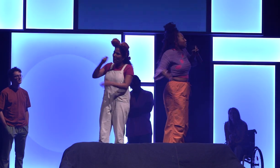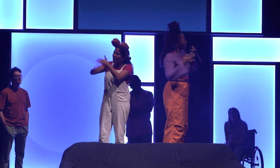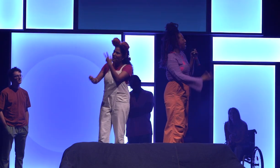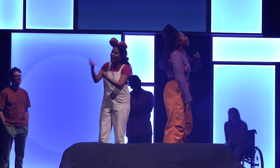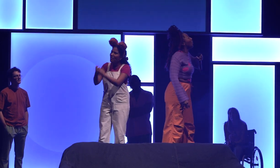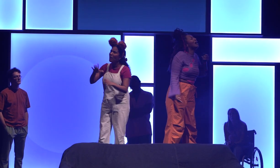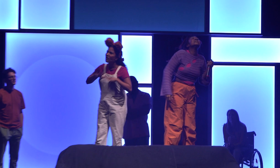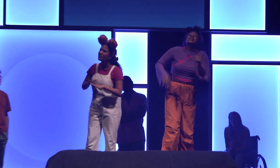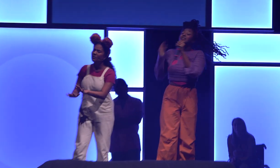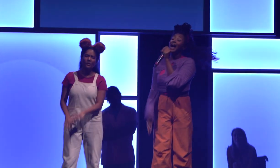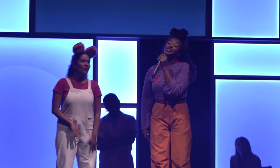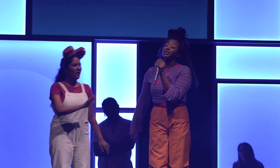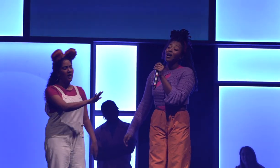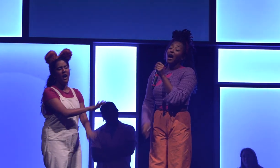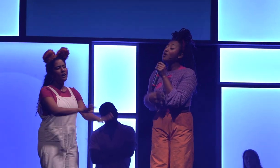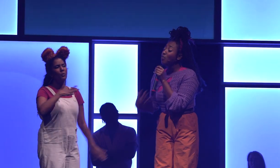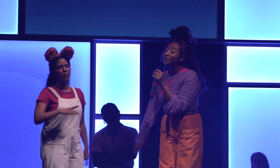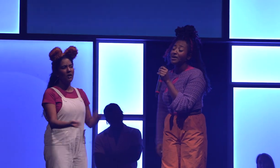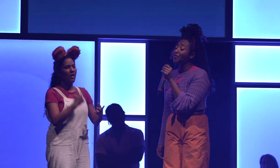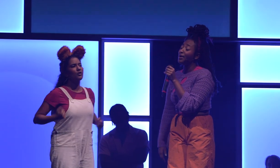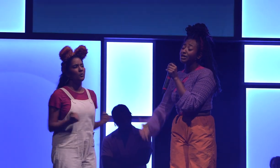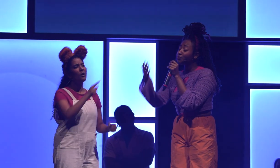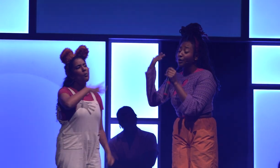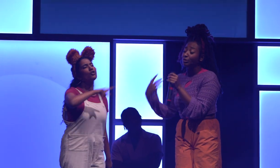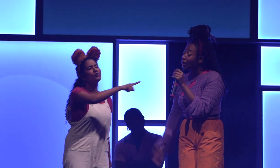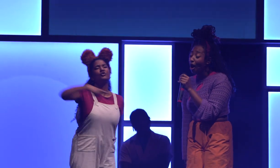one chill. 'Sash, I don't want another one, I just want you to go.'